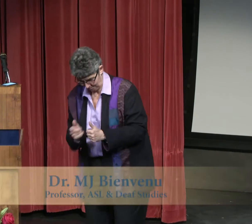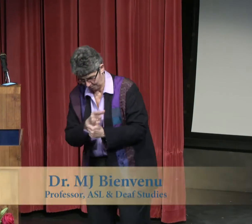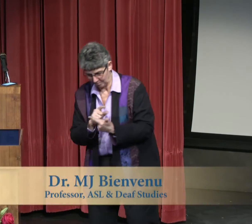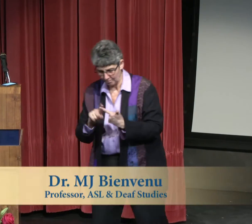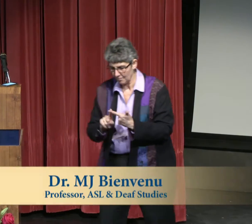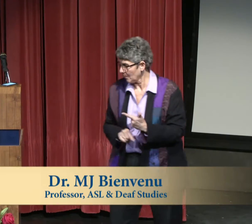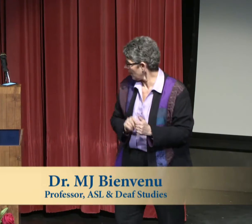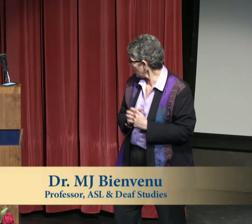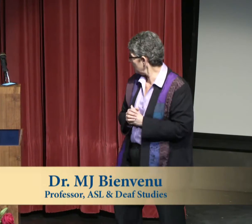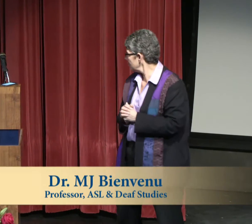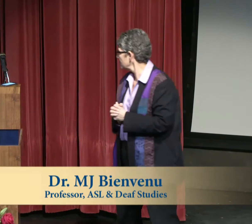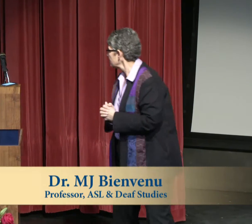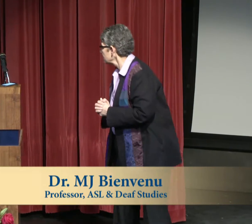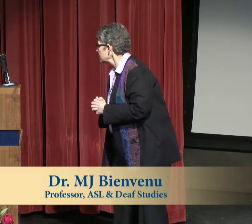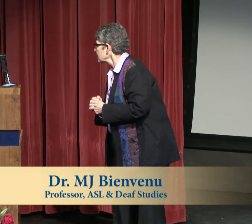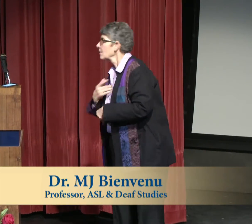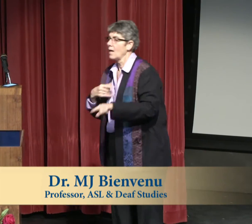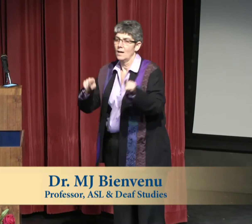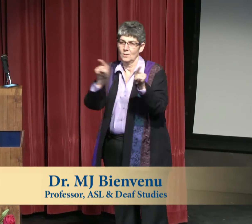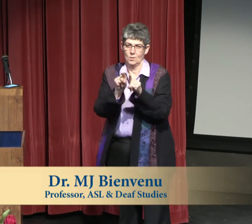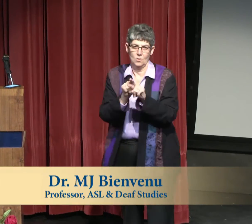You worked hard in your search and secured top-notch presenters and we very much appreciate all of your hard work.